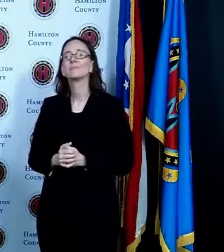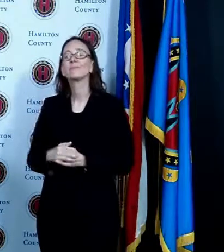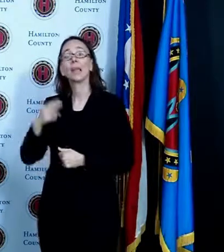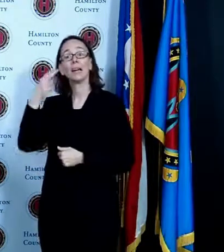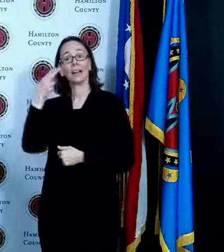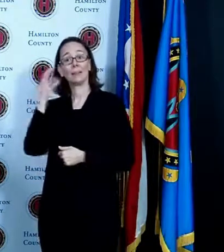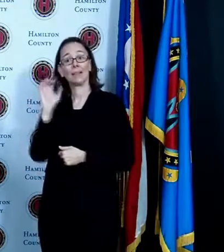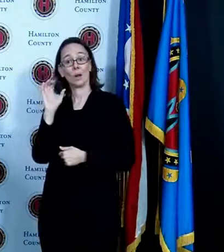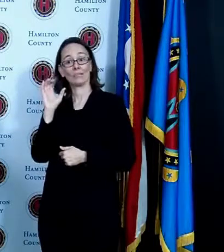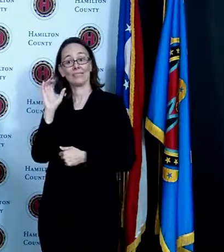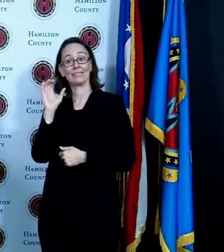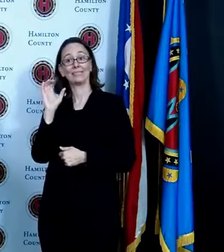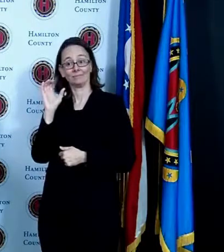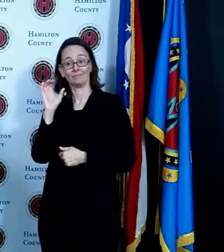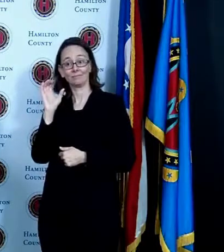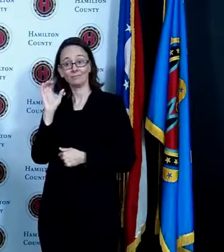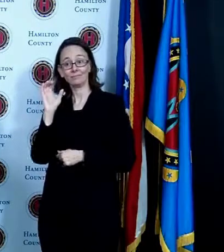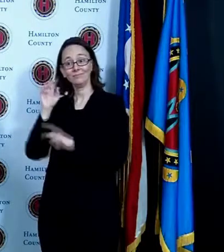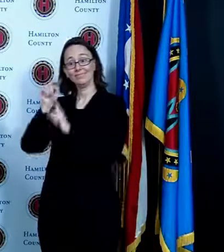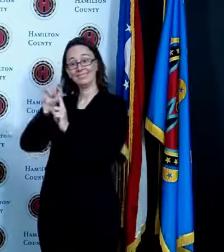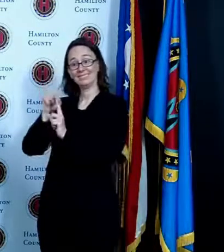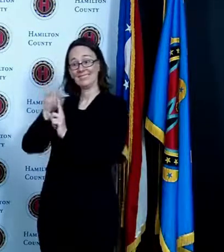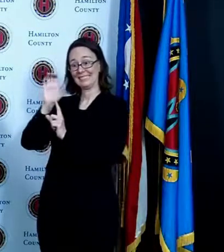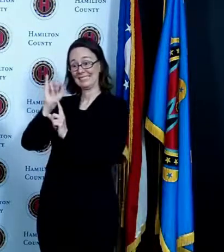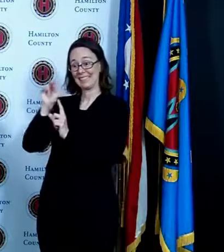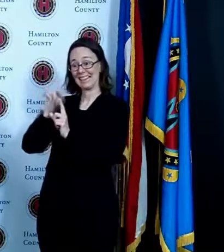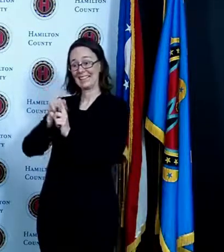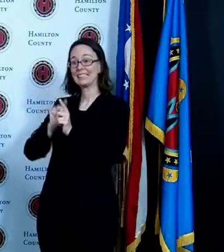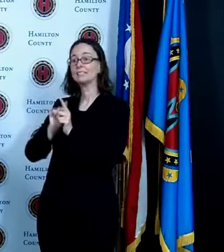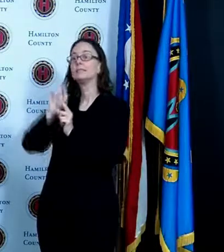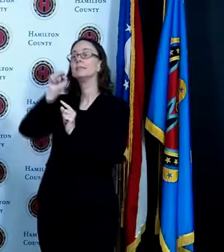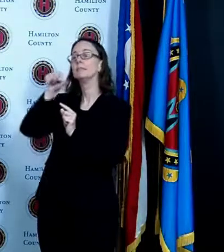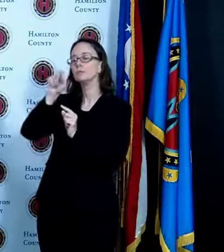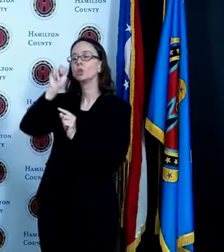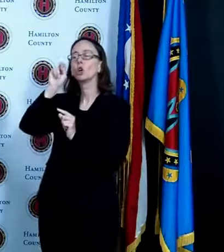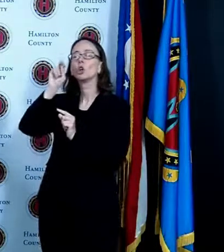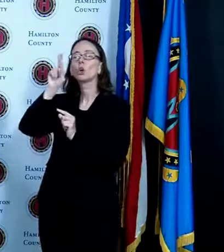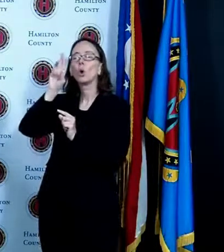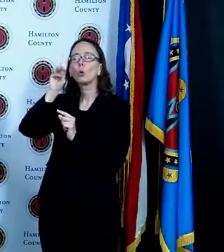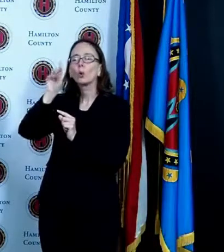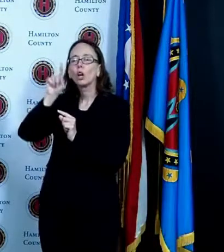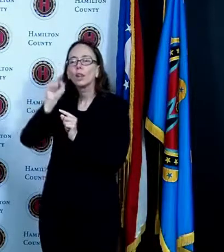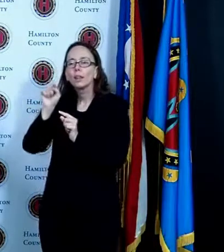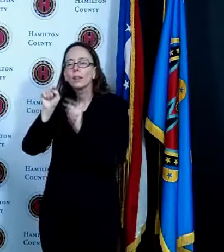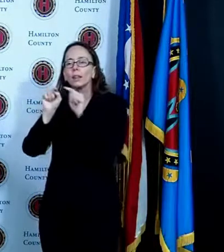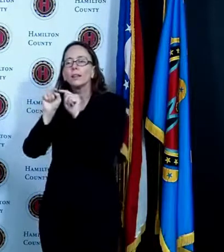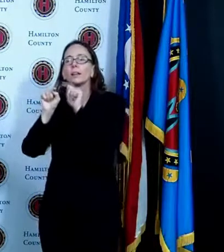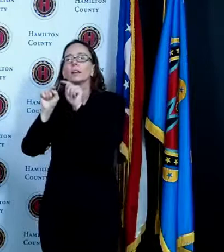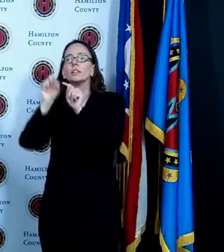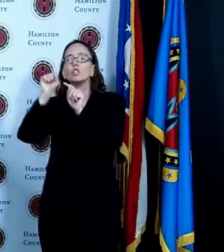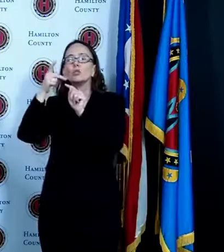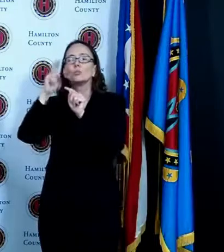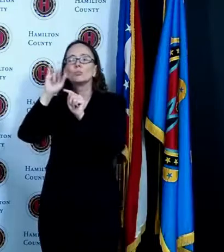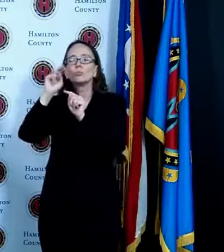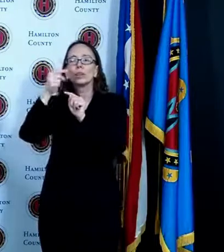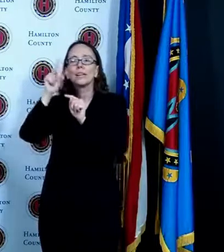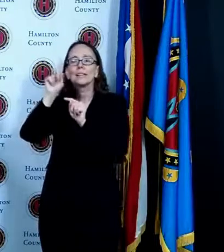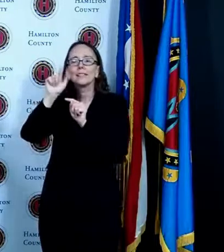Norwood and Springdale there have been 1797 cases of which 776 have recovered